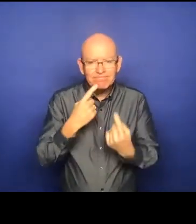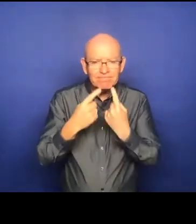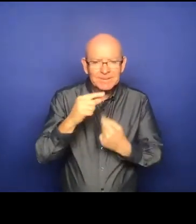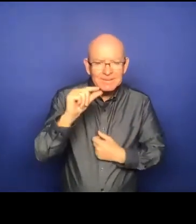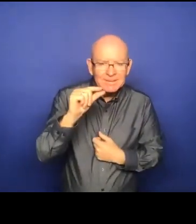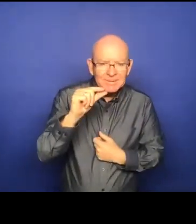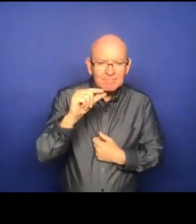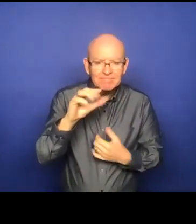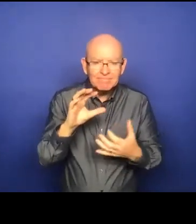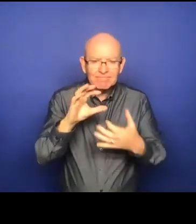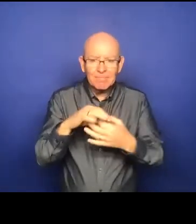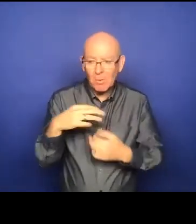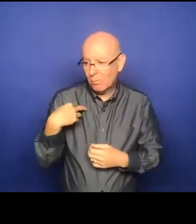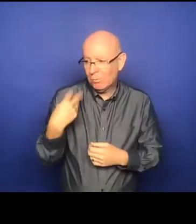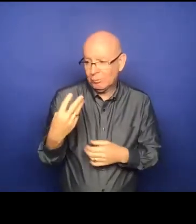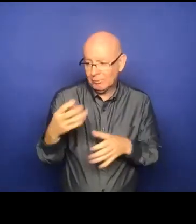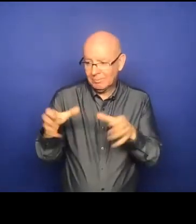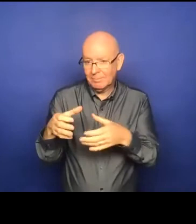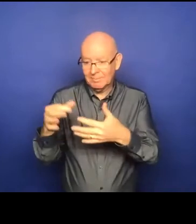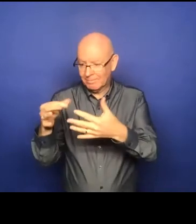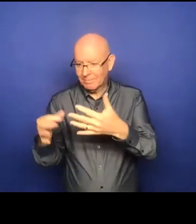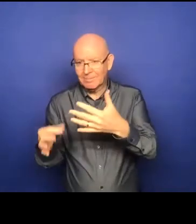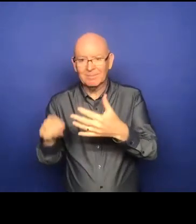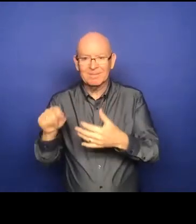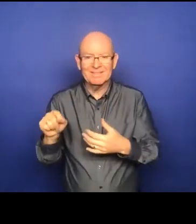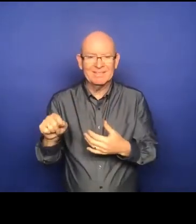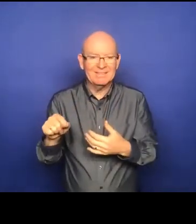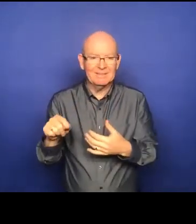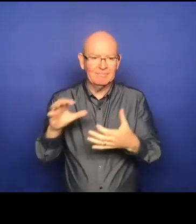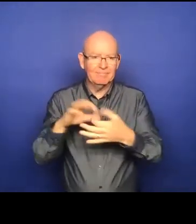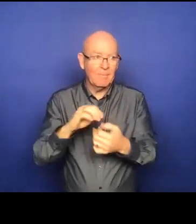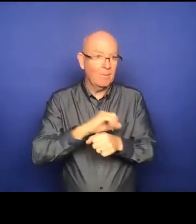in the COVID-19 response, and